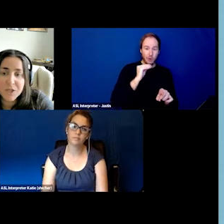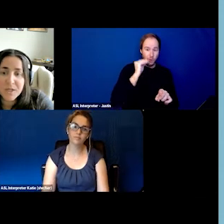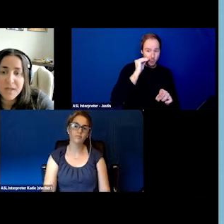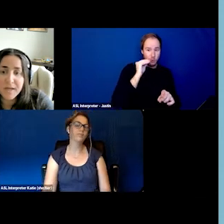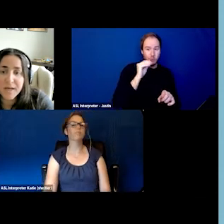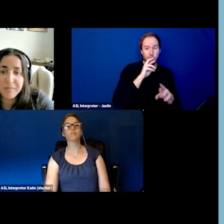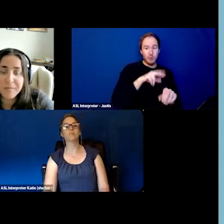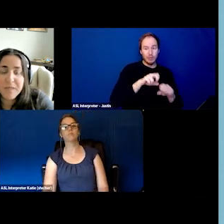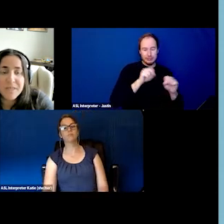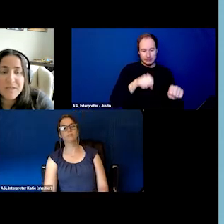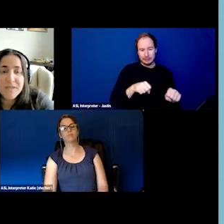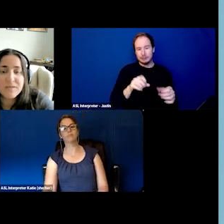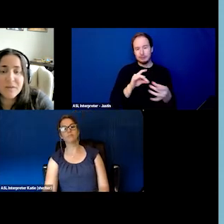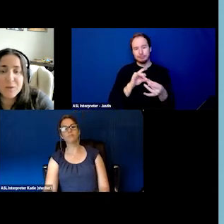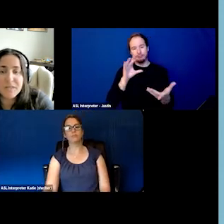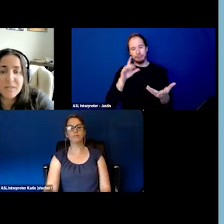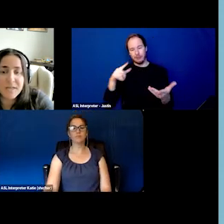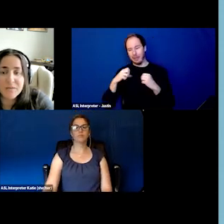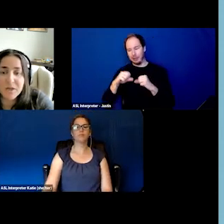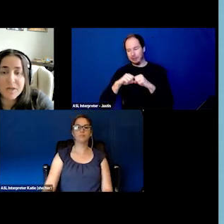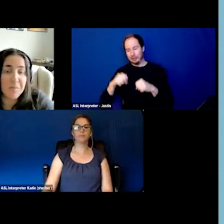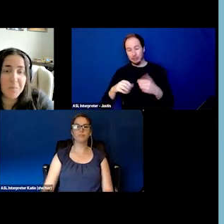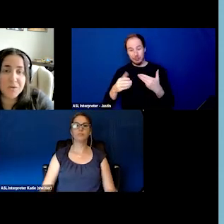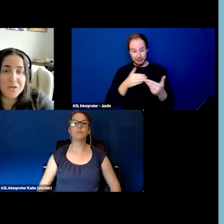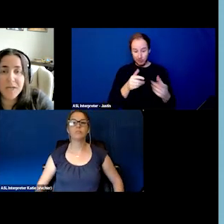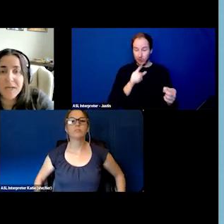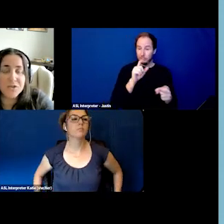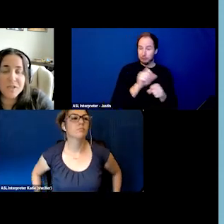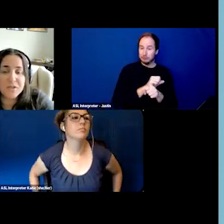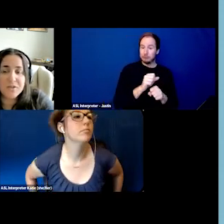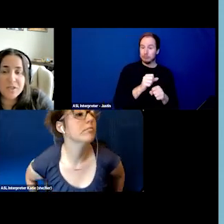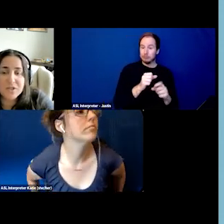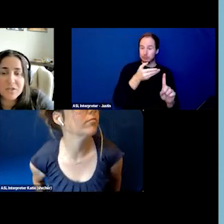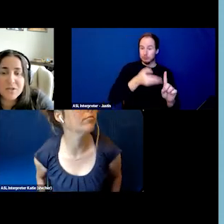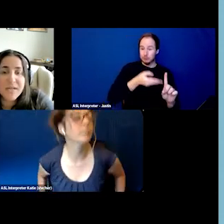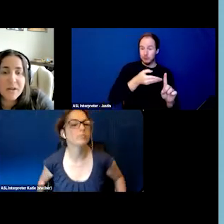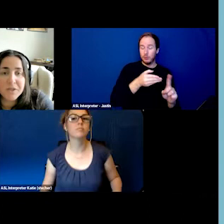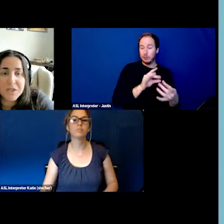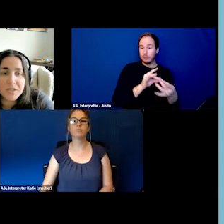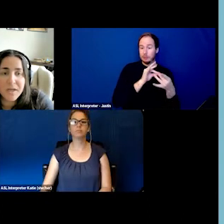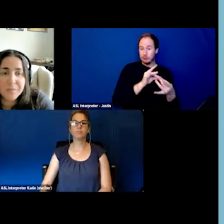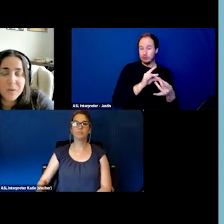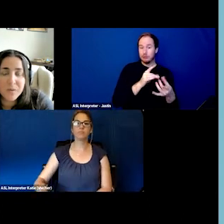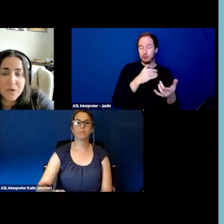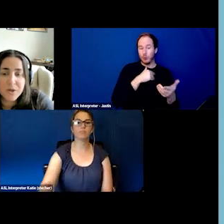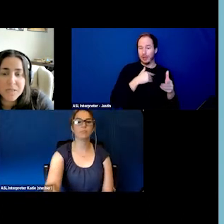which means that even if someone is connected, for example, to like a traditional street outreach worker